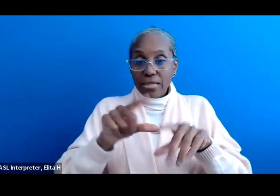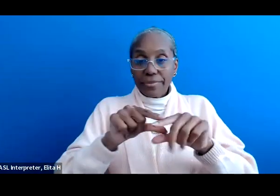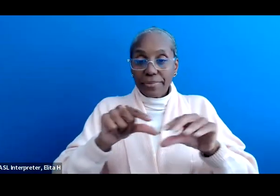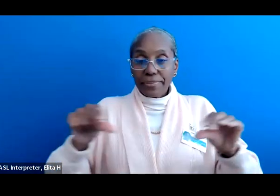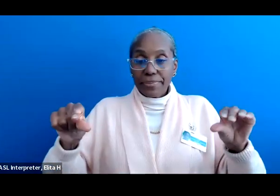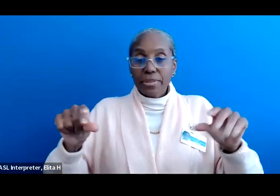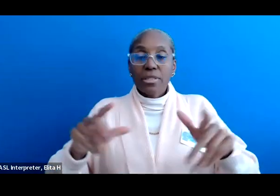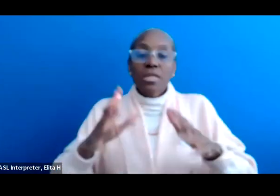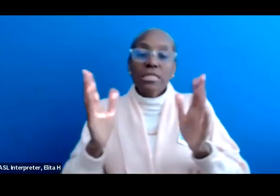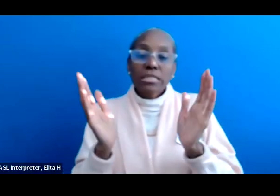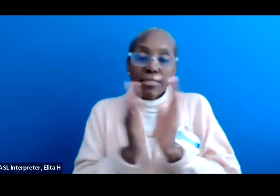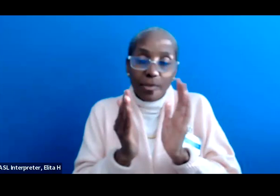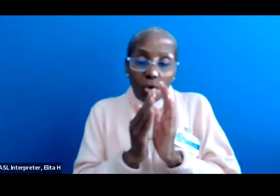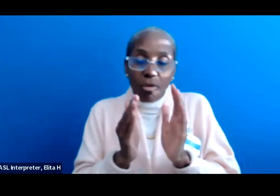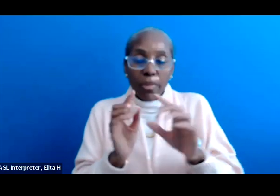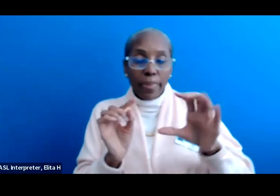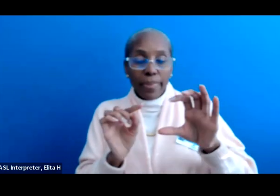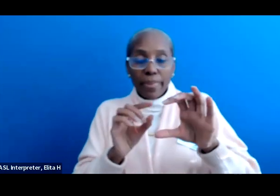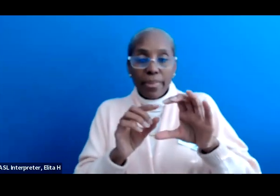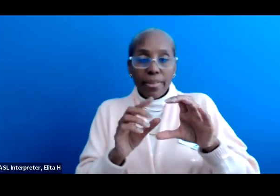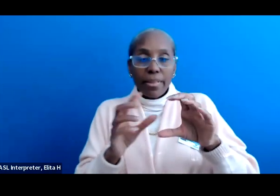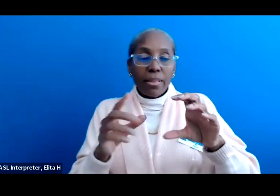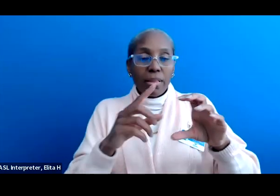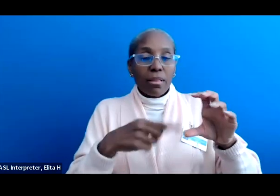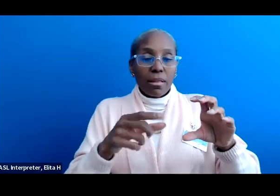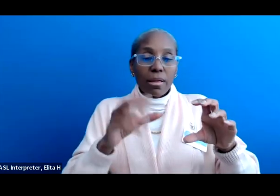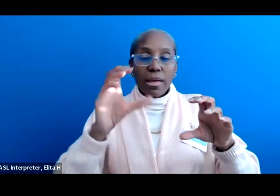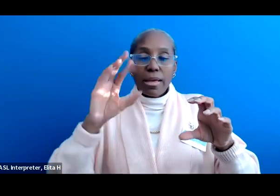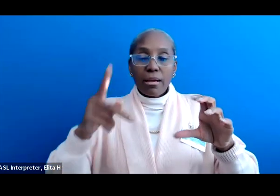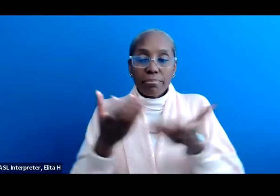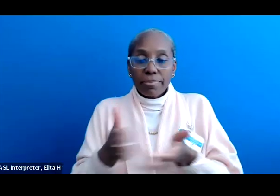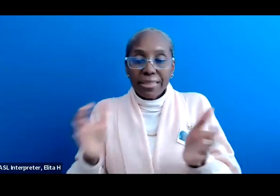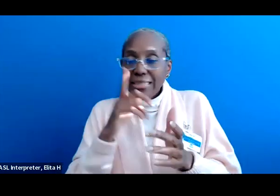very small, rimmed cup, not that it comes up high up on your body.